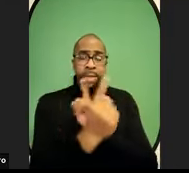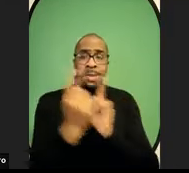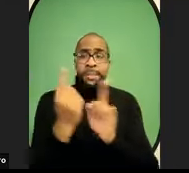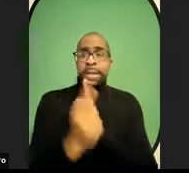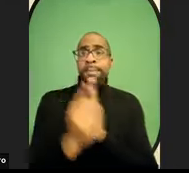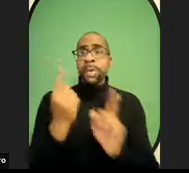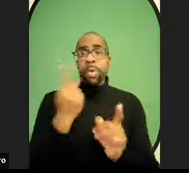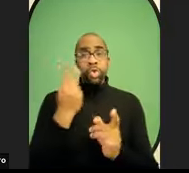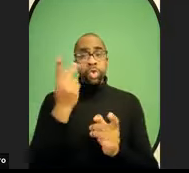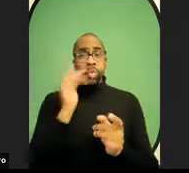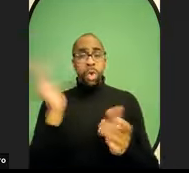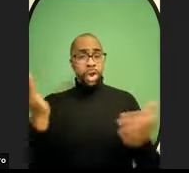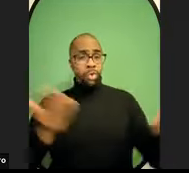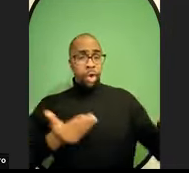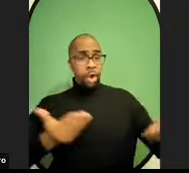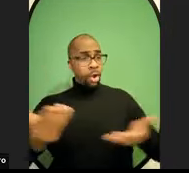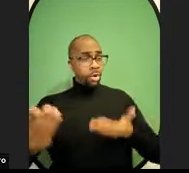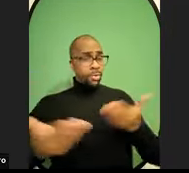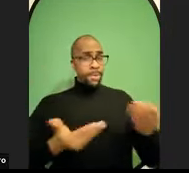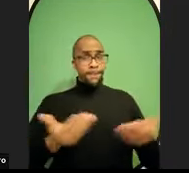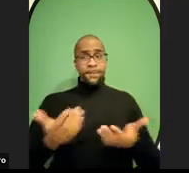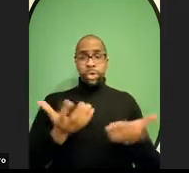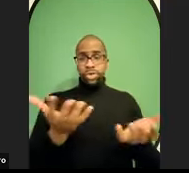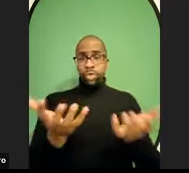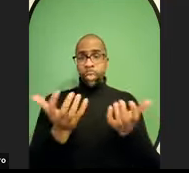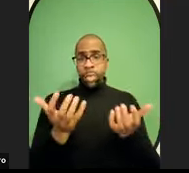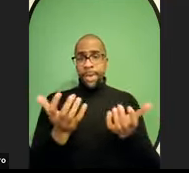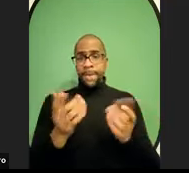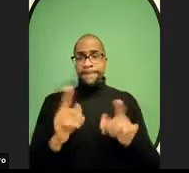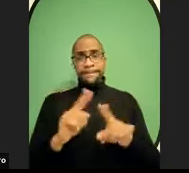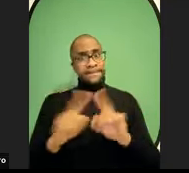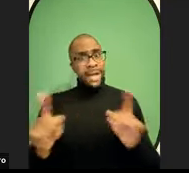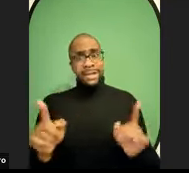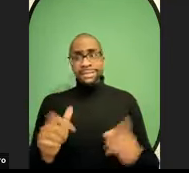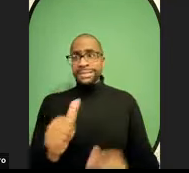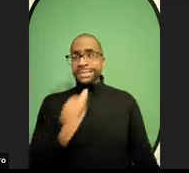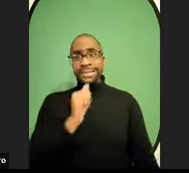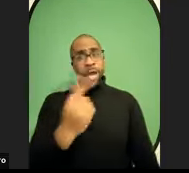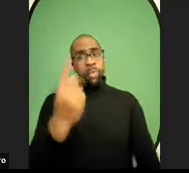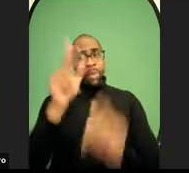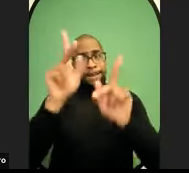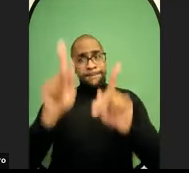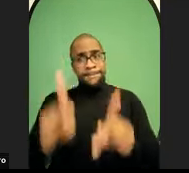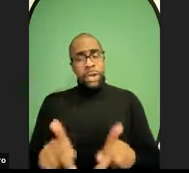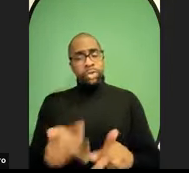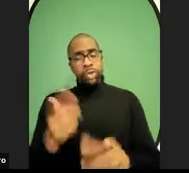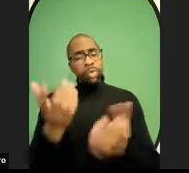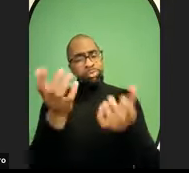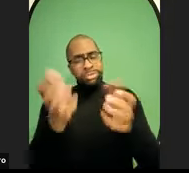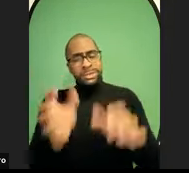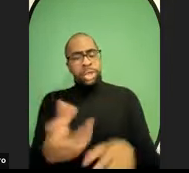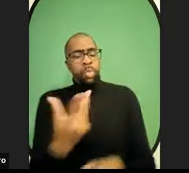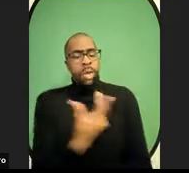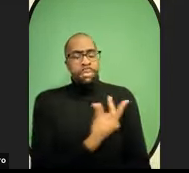want to see your family and want to see your family and you want to do the holidays and you want to get everybody together but want to get everybody together but honestly at this point there should not be a single person that doesn't